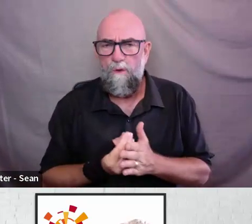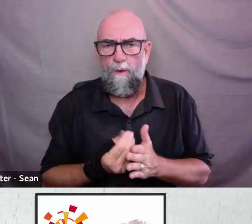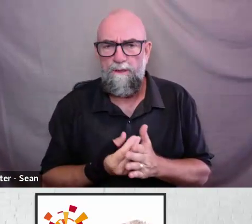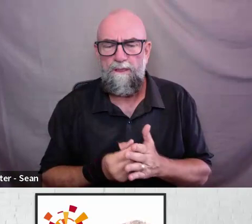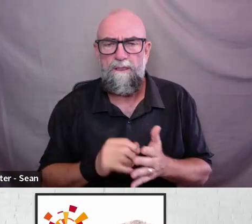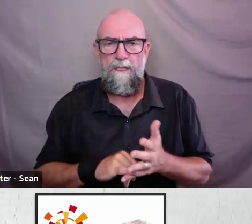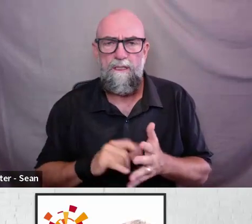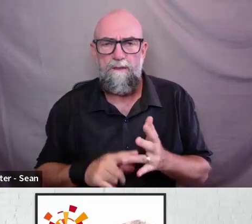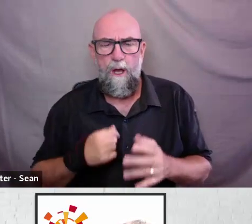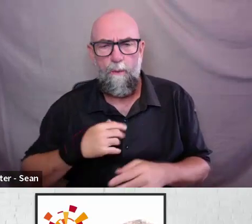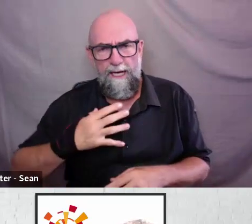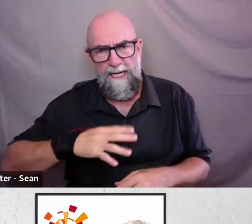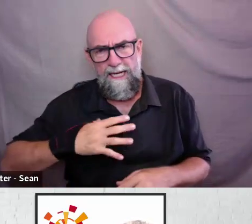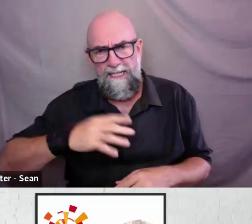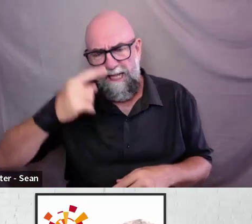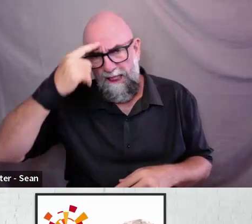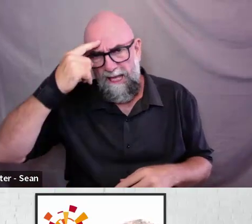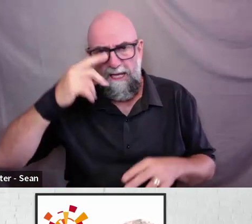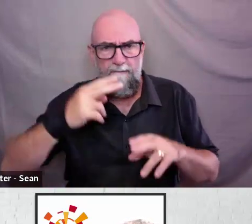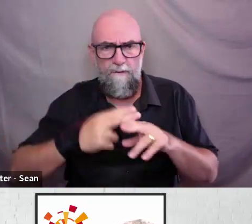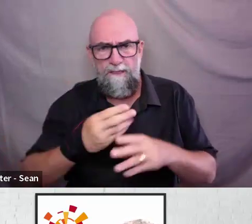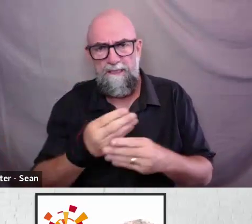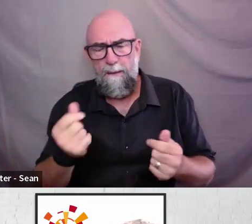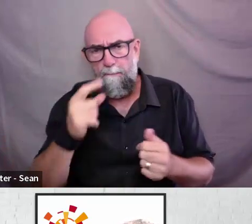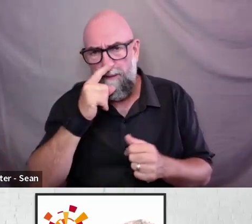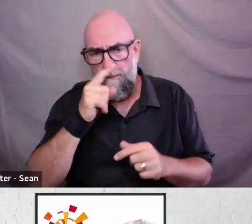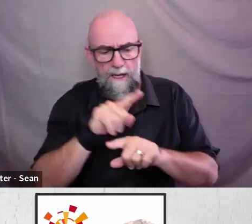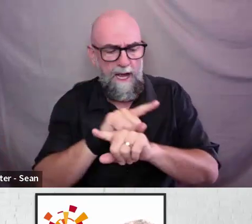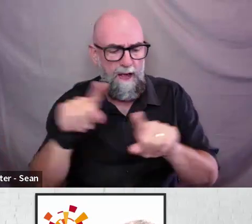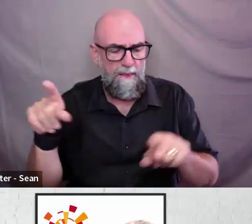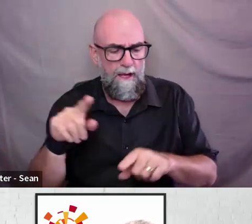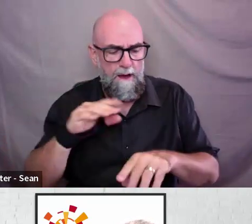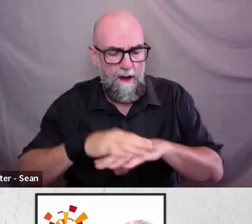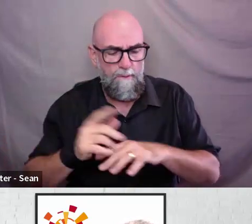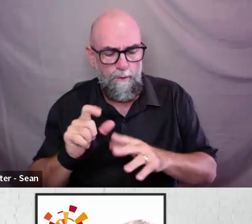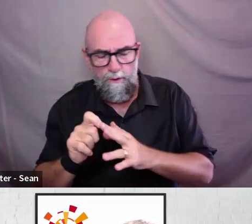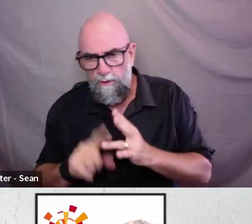In terms of our own organisations, I would say that first of all, the mental health impact